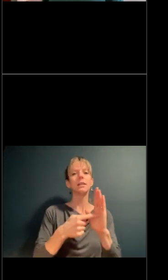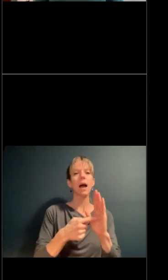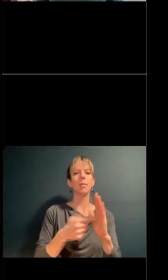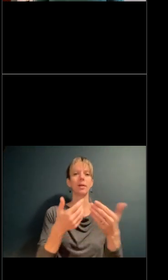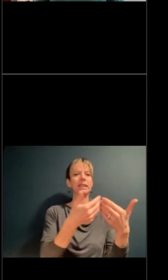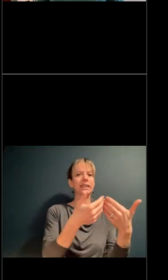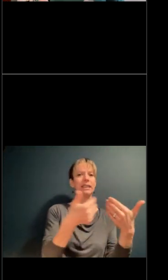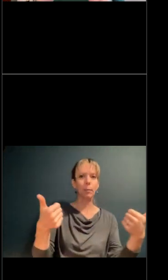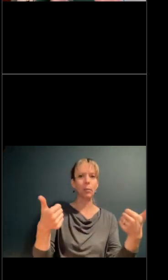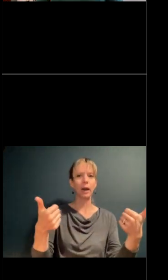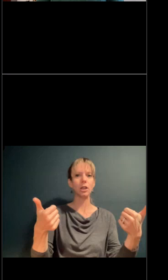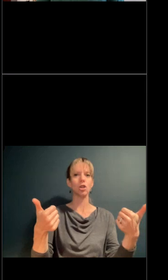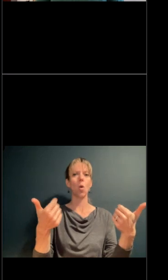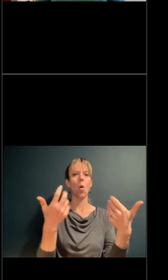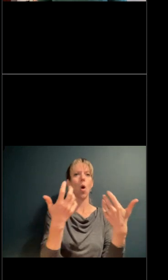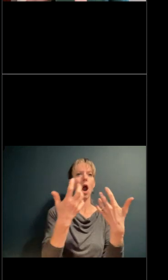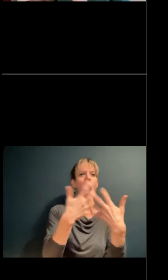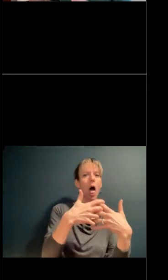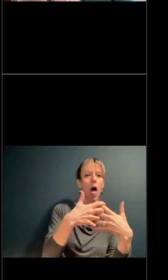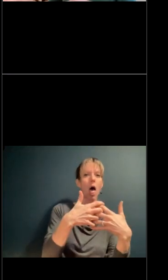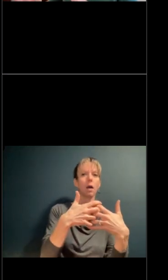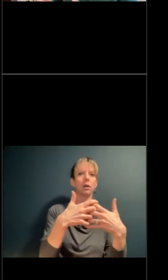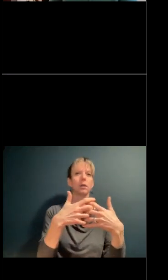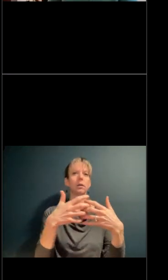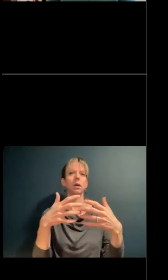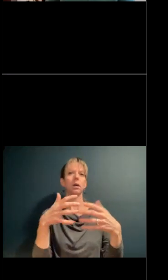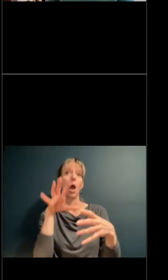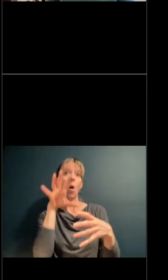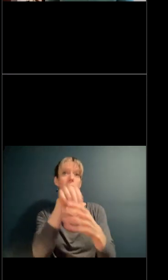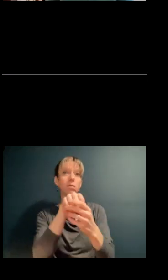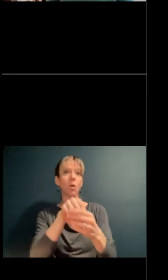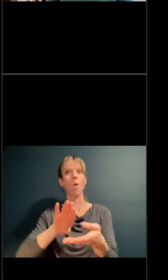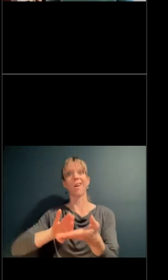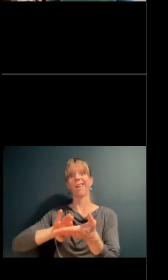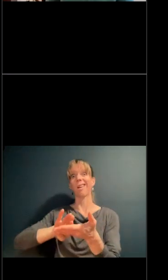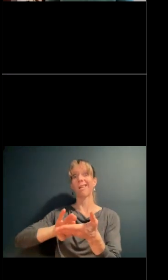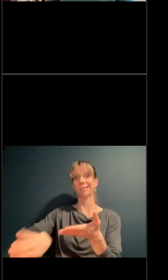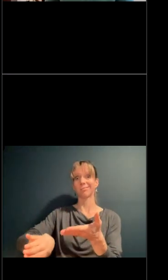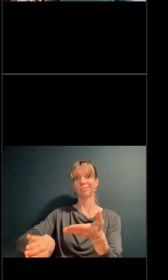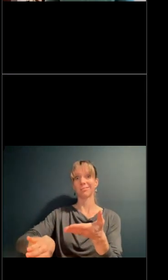and integration, and exclusion, sometimes right alongside inclusion.